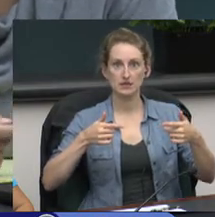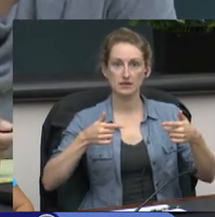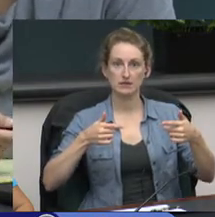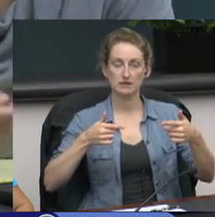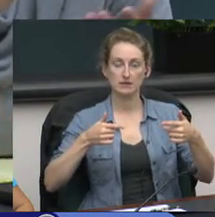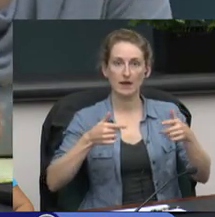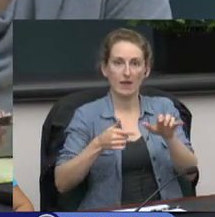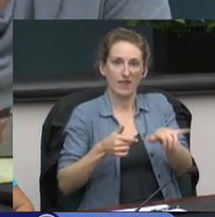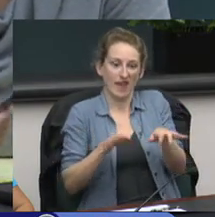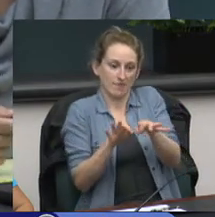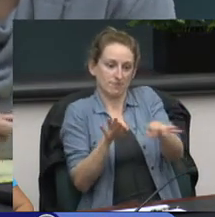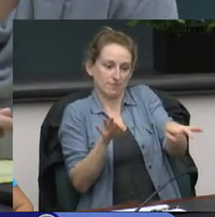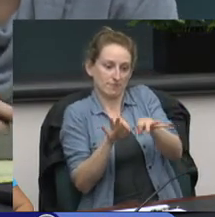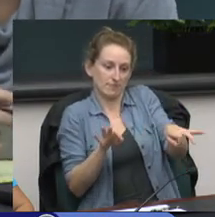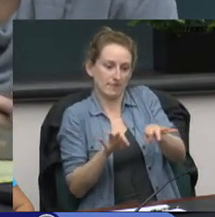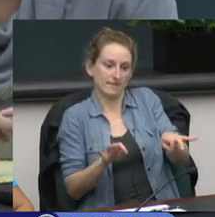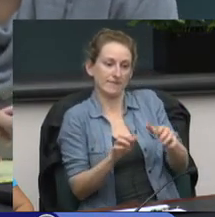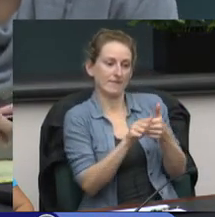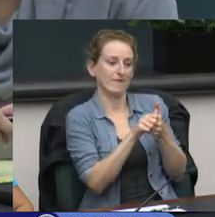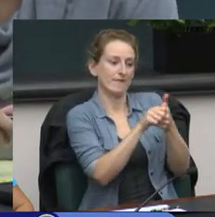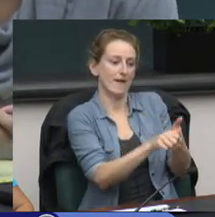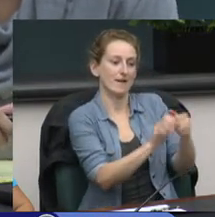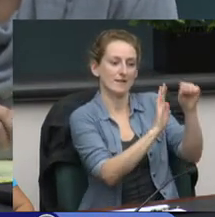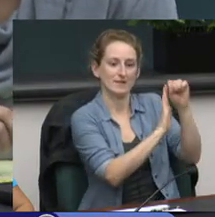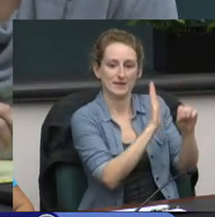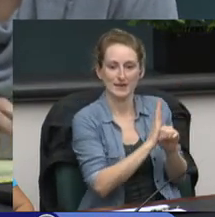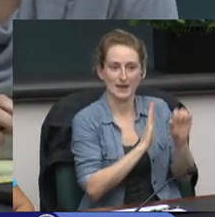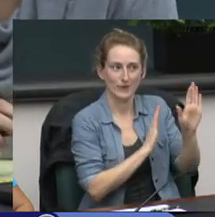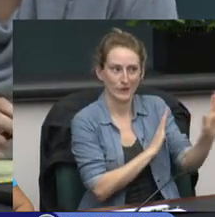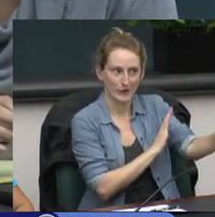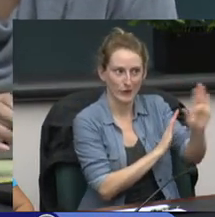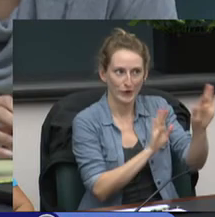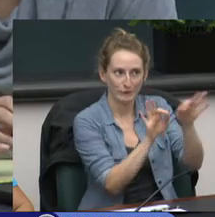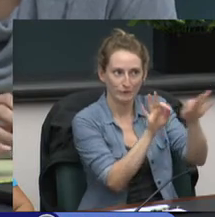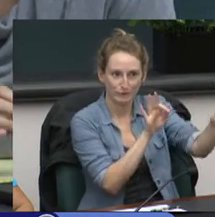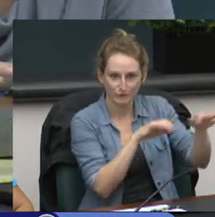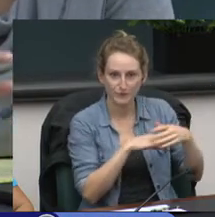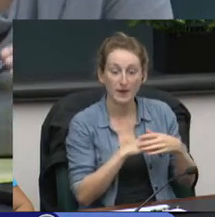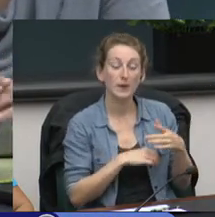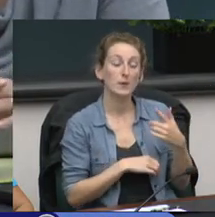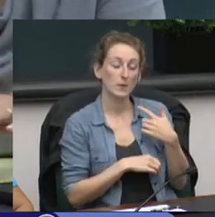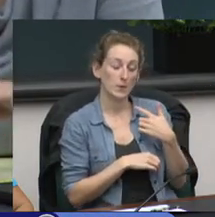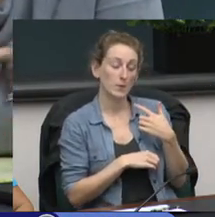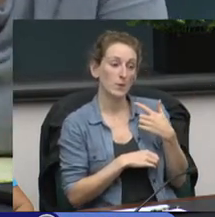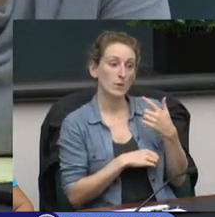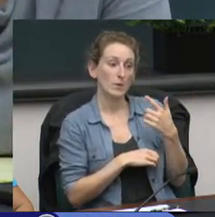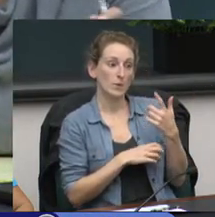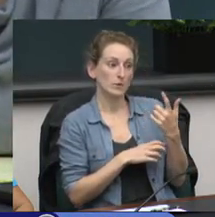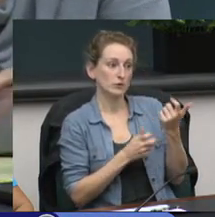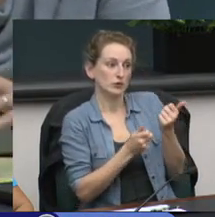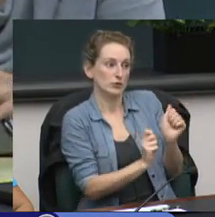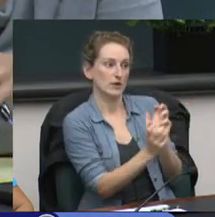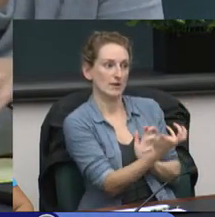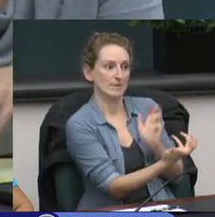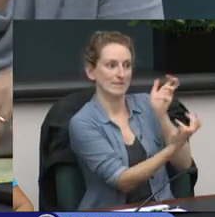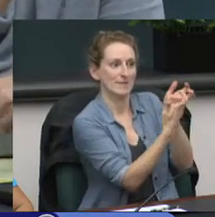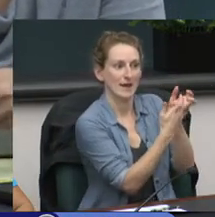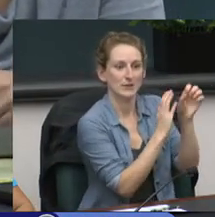modeled off of the state and we were trying we had been asked and we're trying they're trying to have municipalities have similar regulations